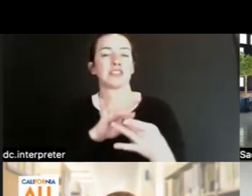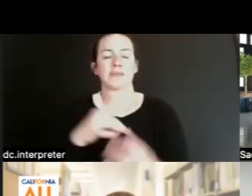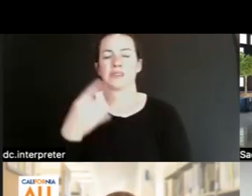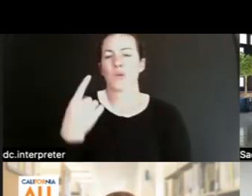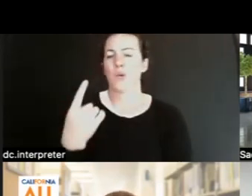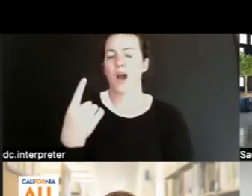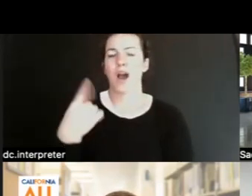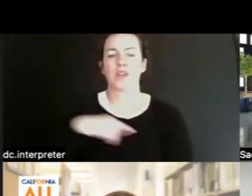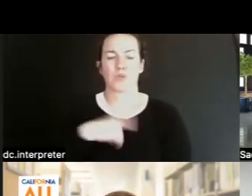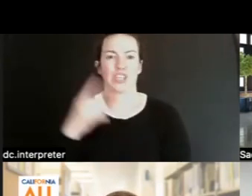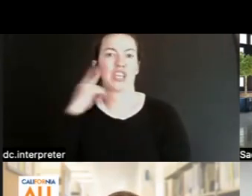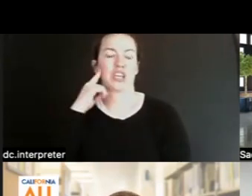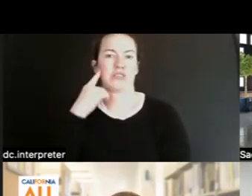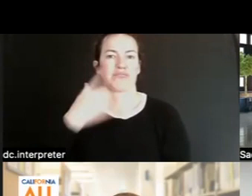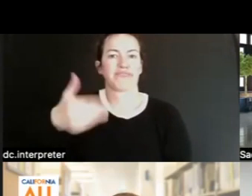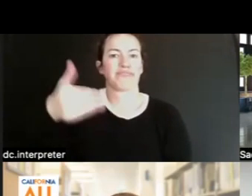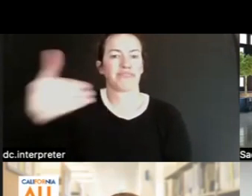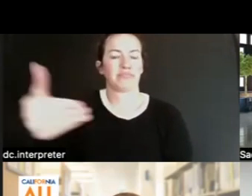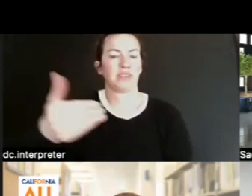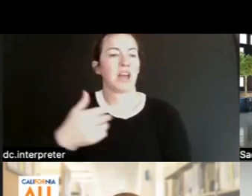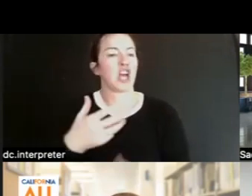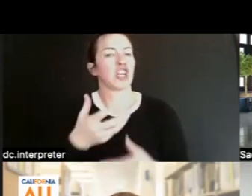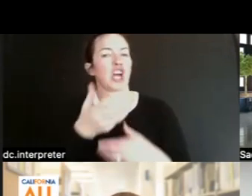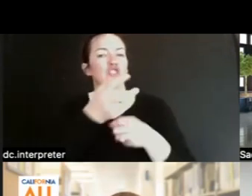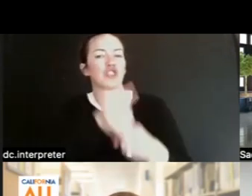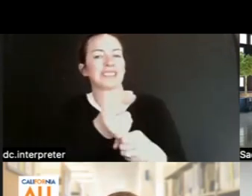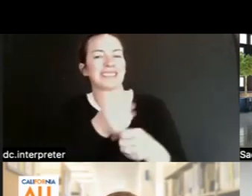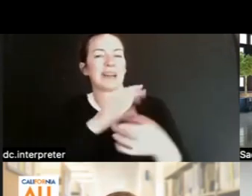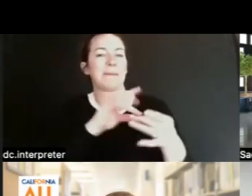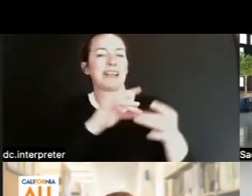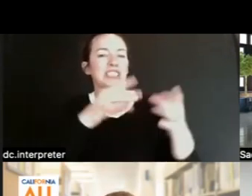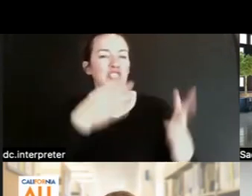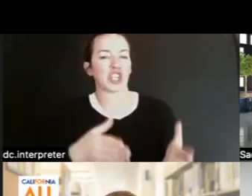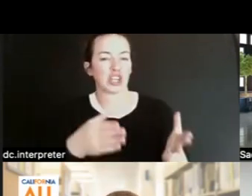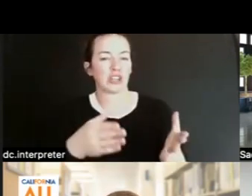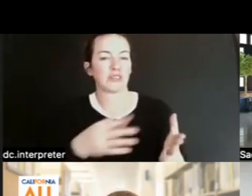we hear consistently is, is being a trusted messenger and engaging How did you go about